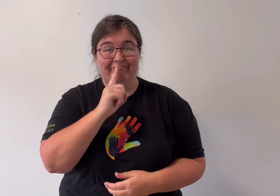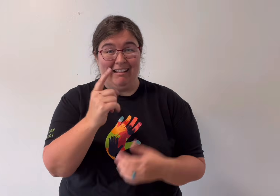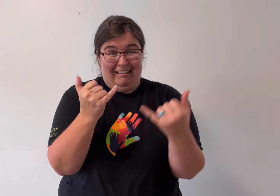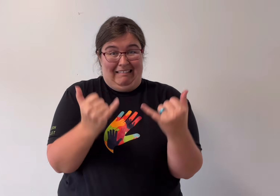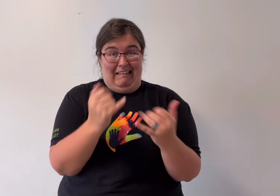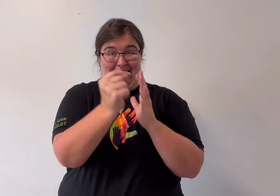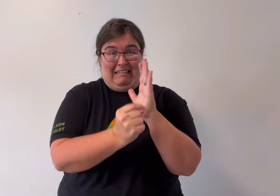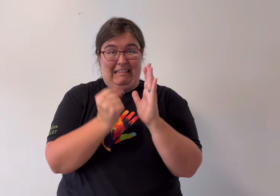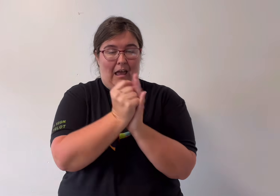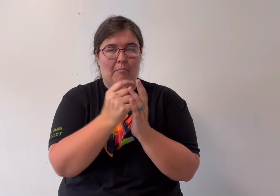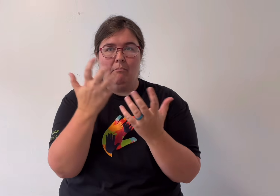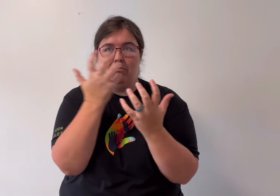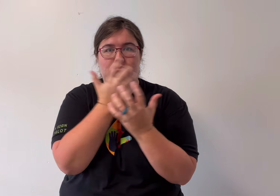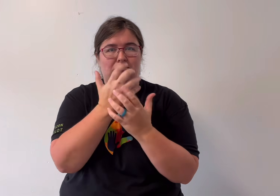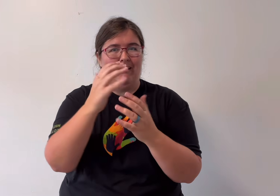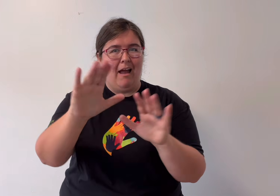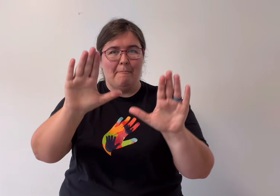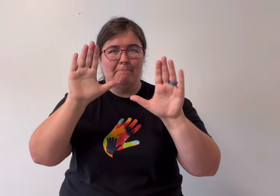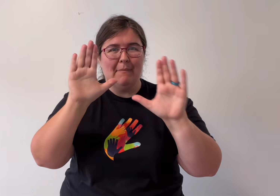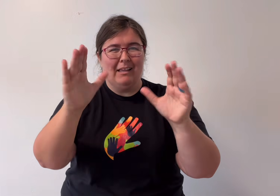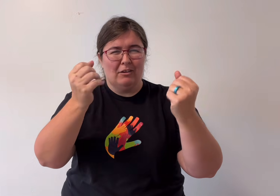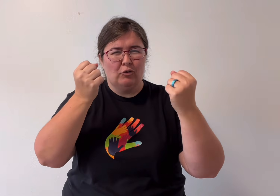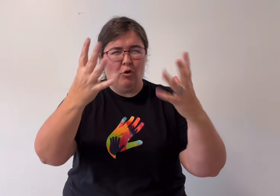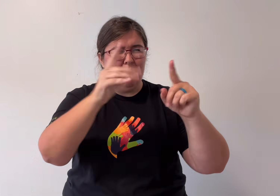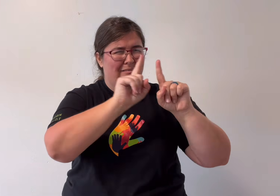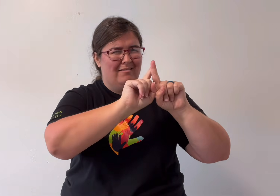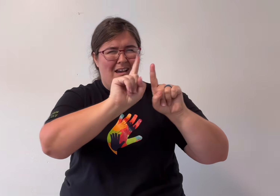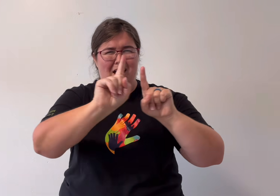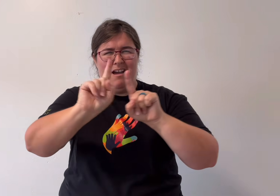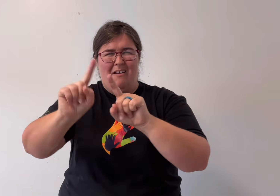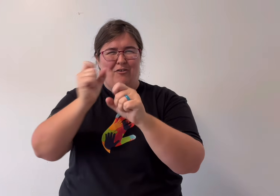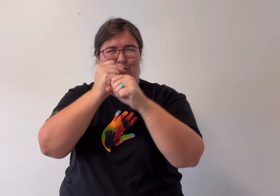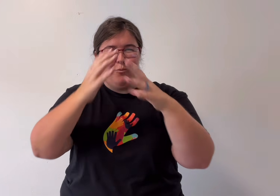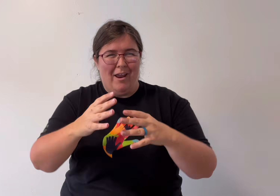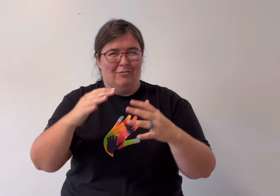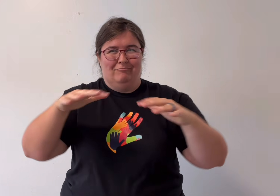And really, this is an amazing time when there are so many different creators online.